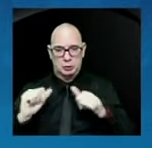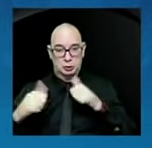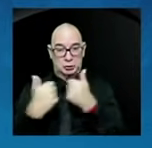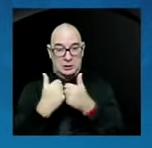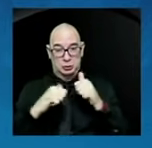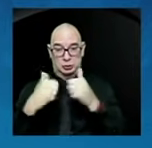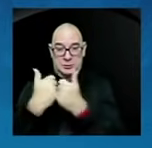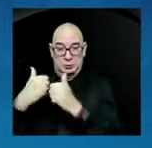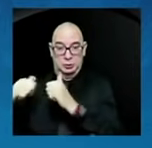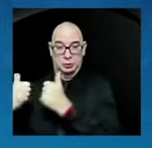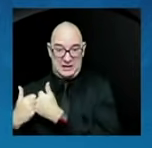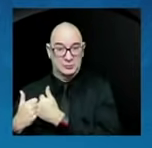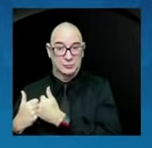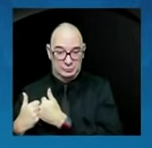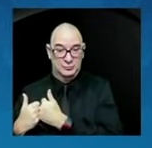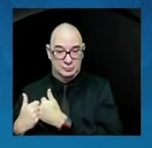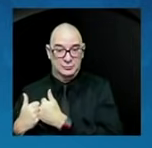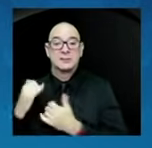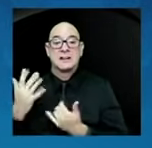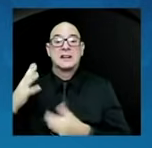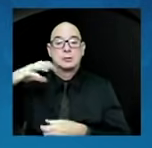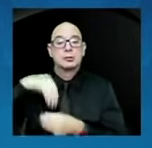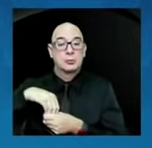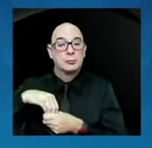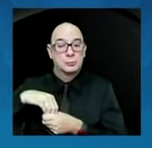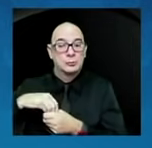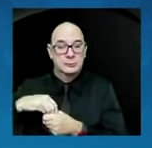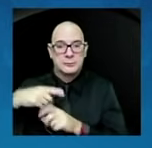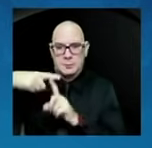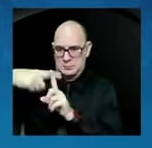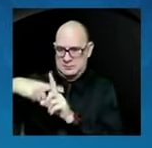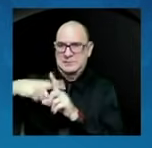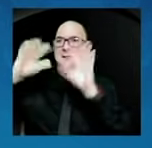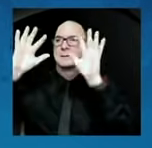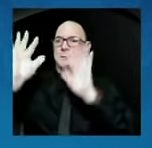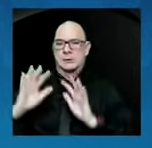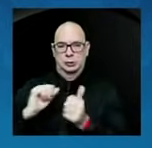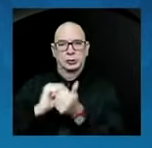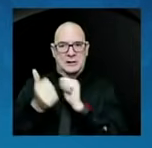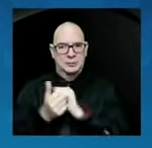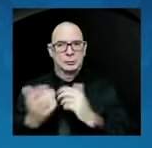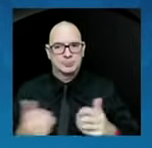OUR BIGGEST CHALLENGES.